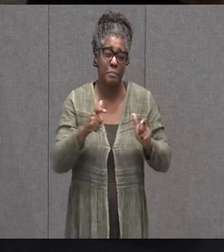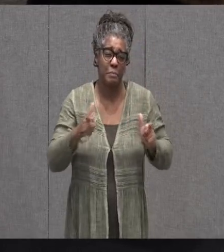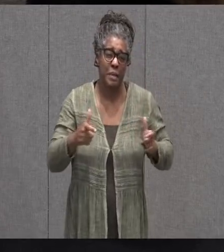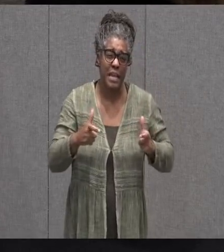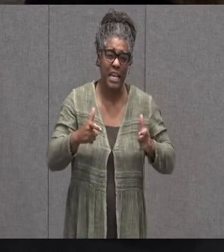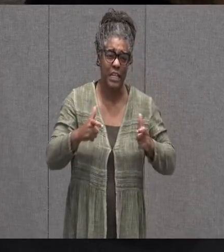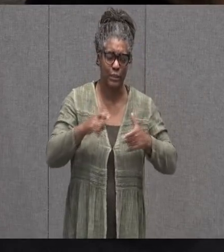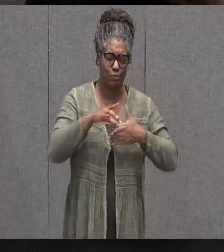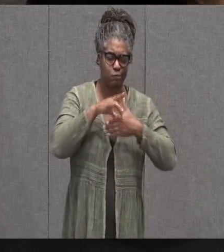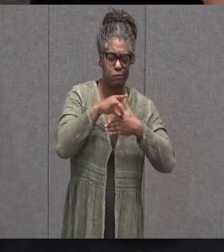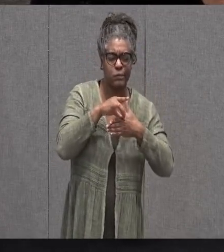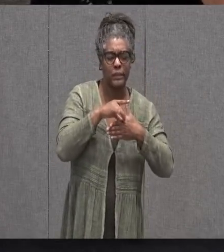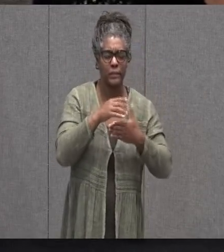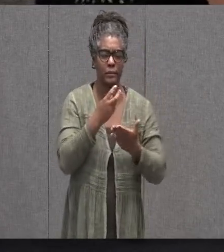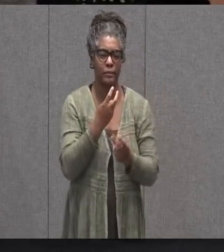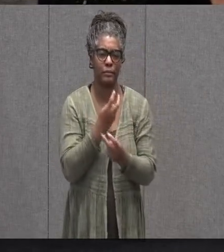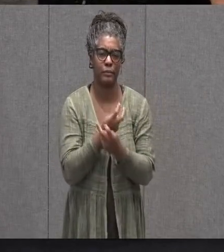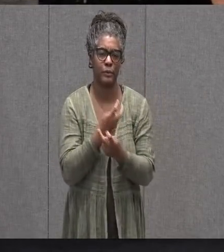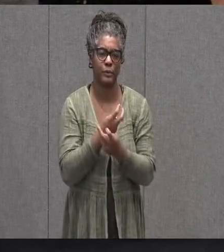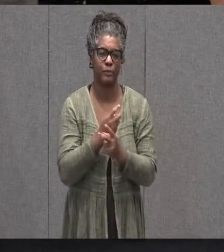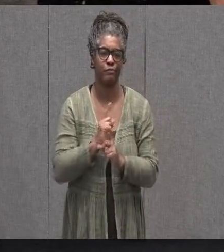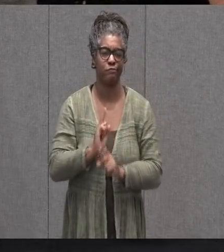strolled on in the morning sun.